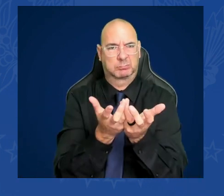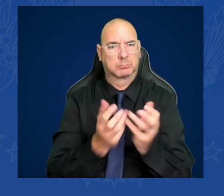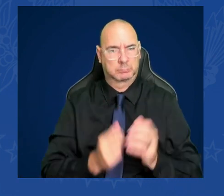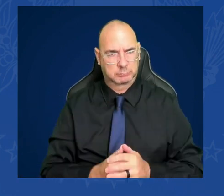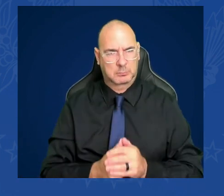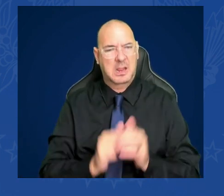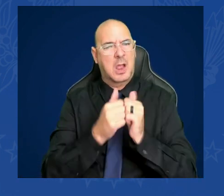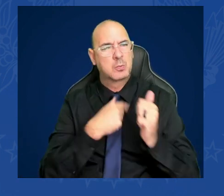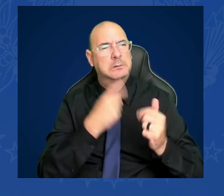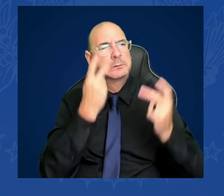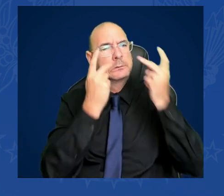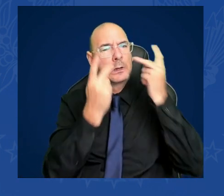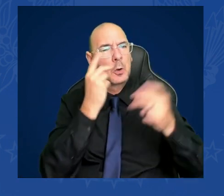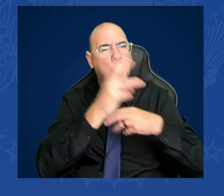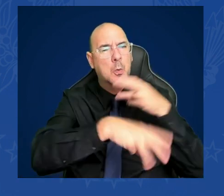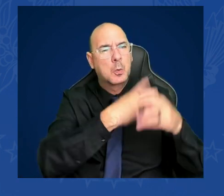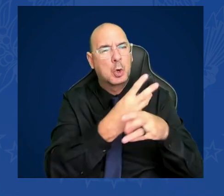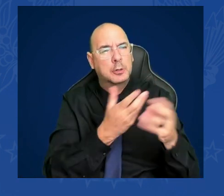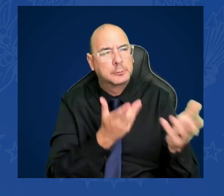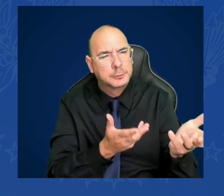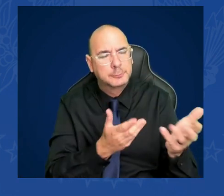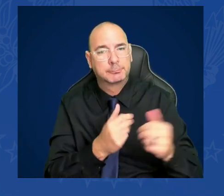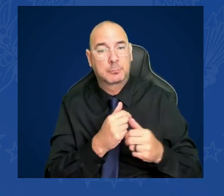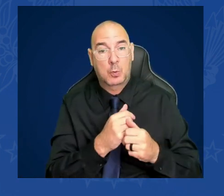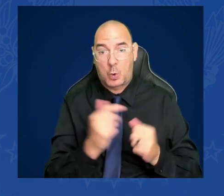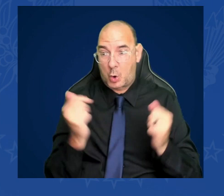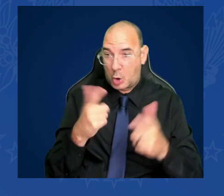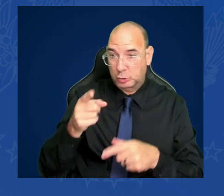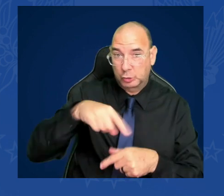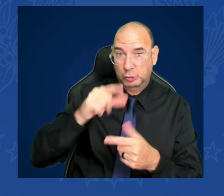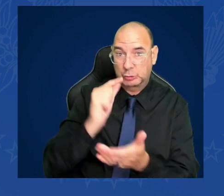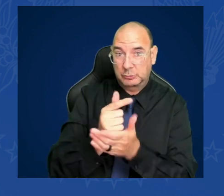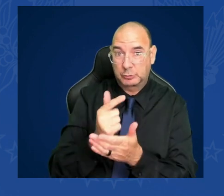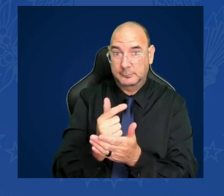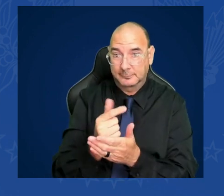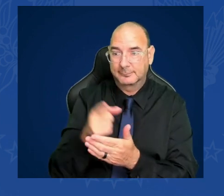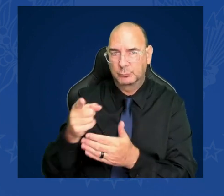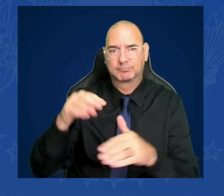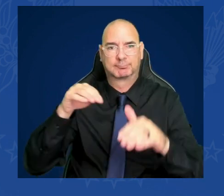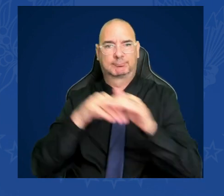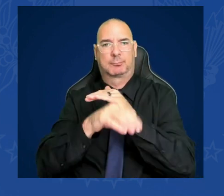You all graduate into a world that's going to need your leadership --